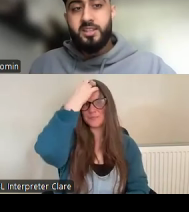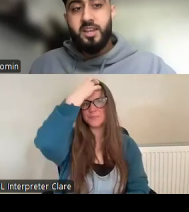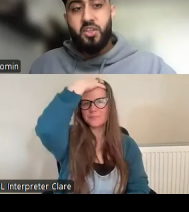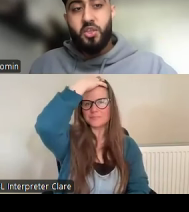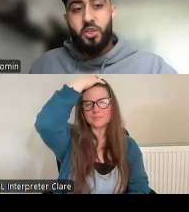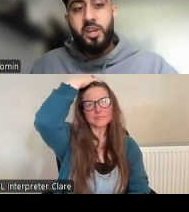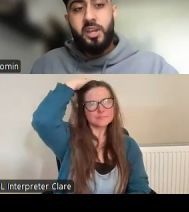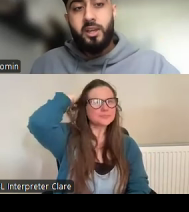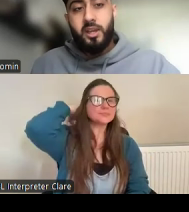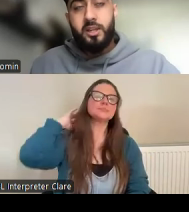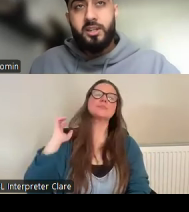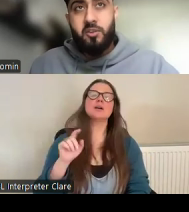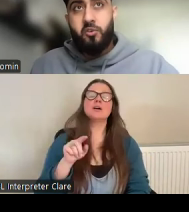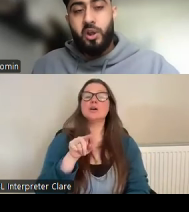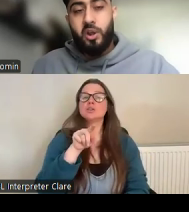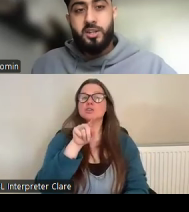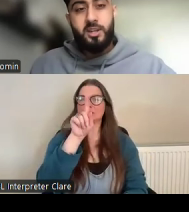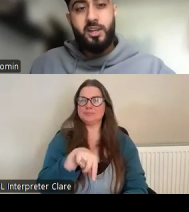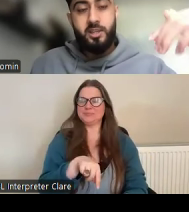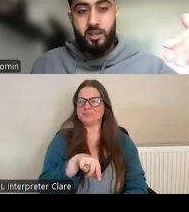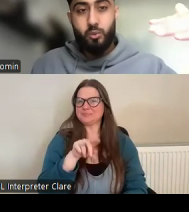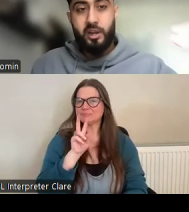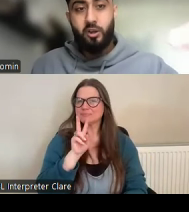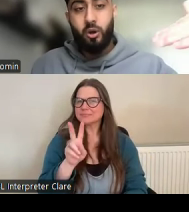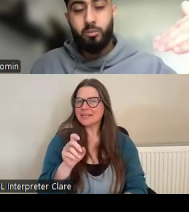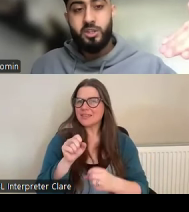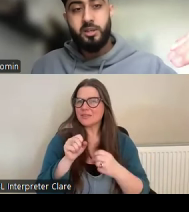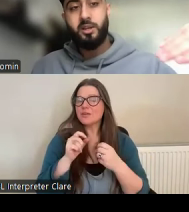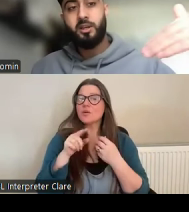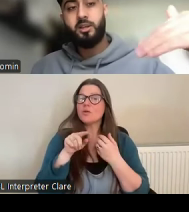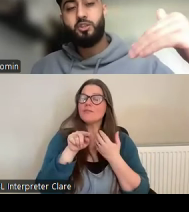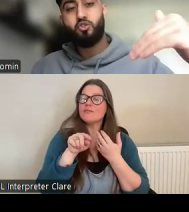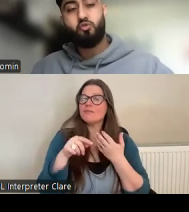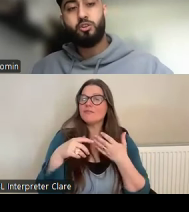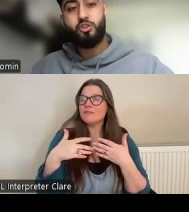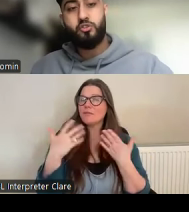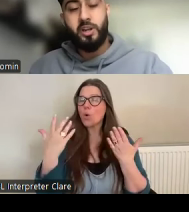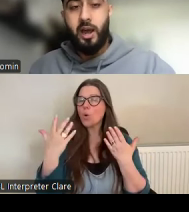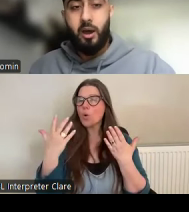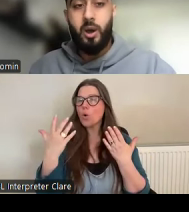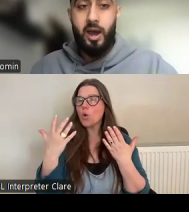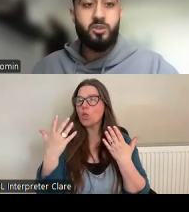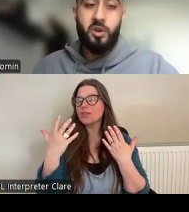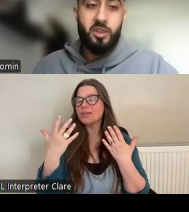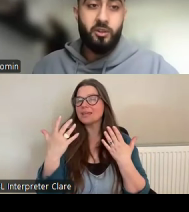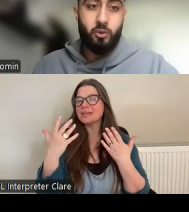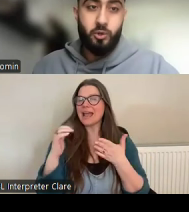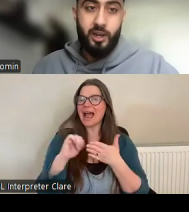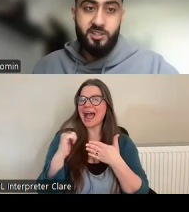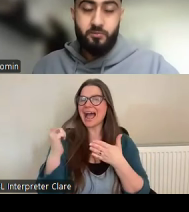There's three different tiers when it comes to structuring our ads within Google Ads.